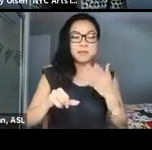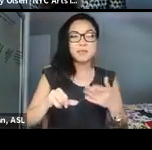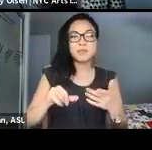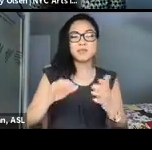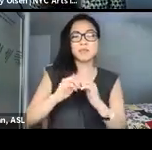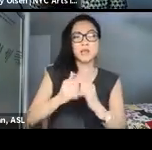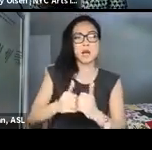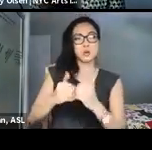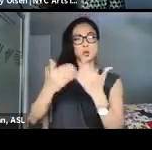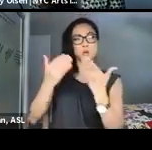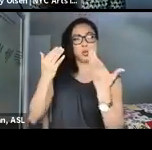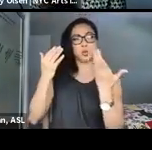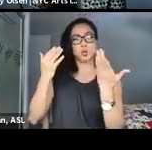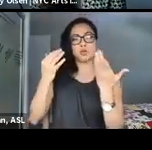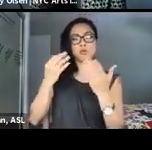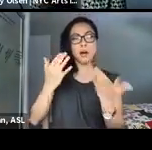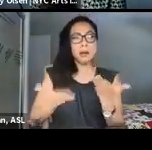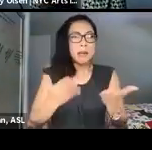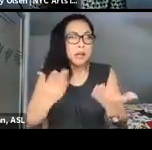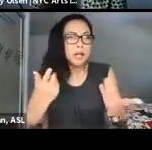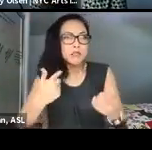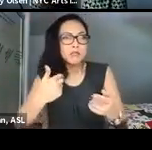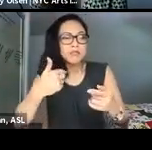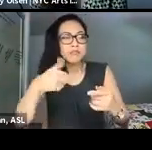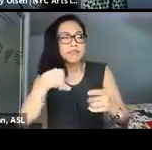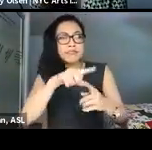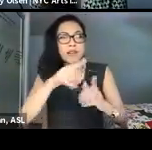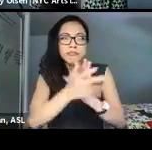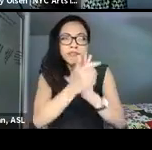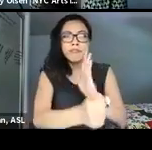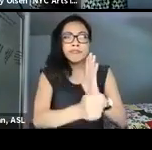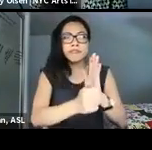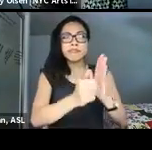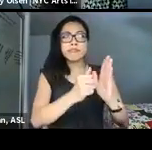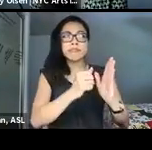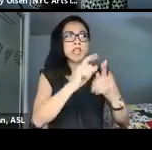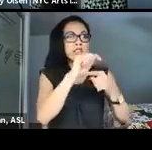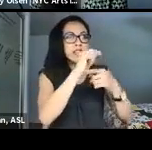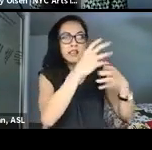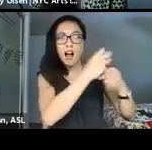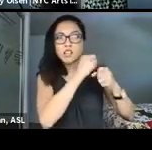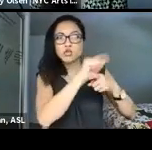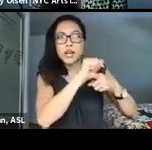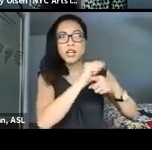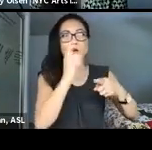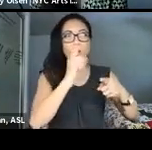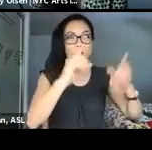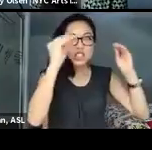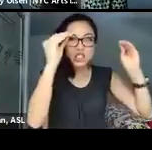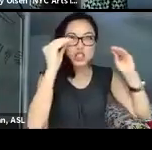develop digital content? Similarly, how are we ensuring our educators are understanding